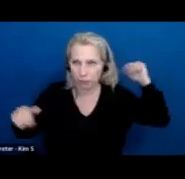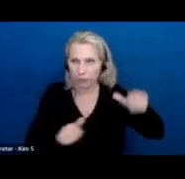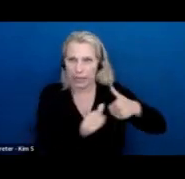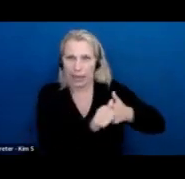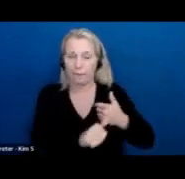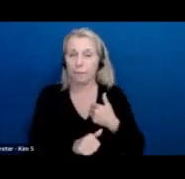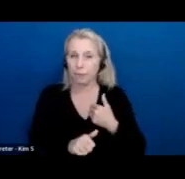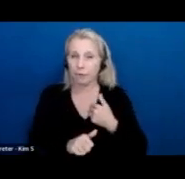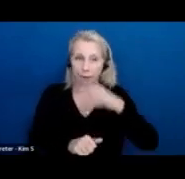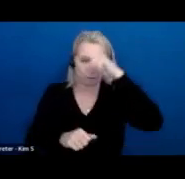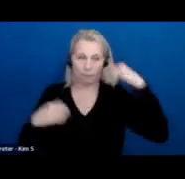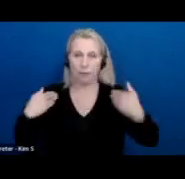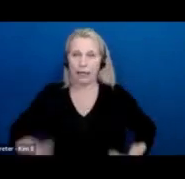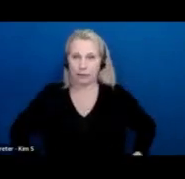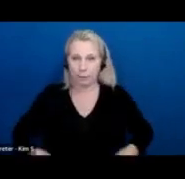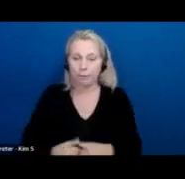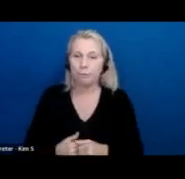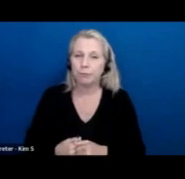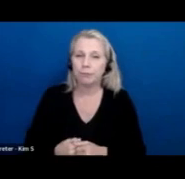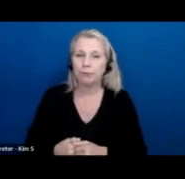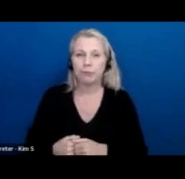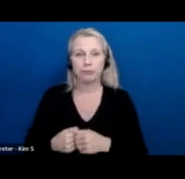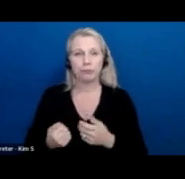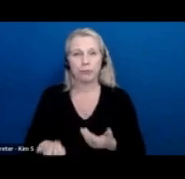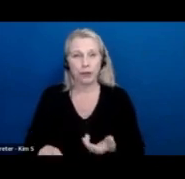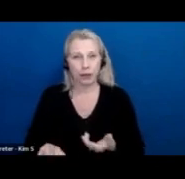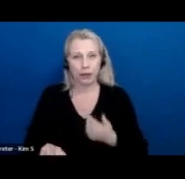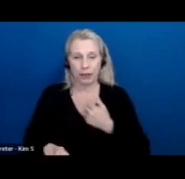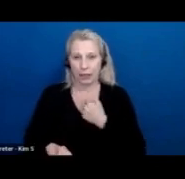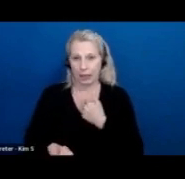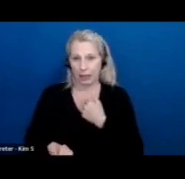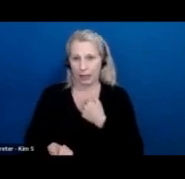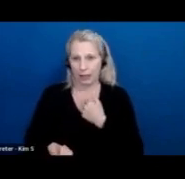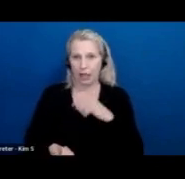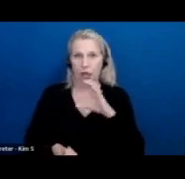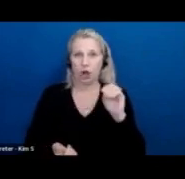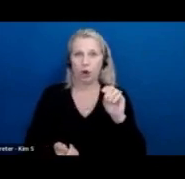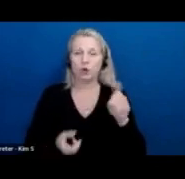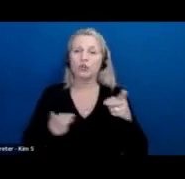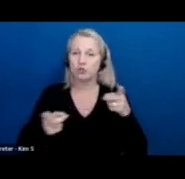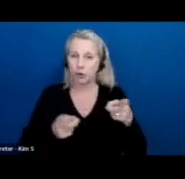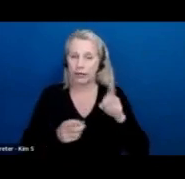black top. And I co-direct the National Center on Advancing